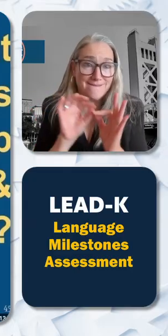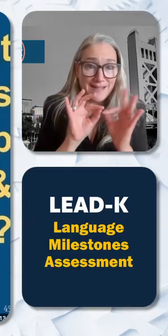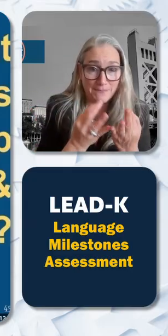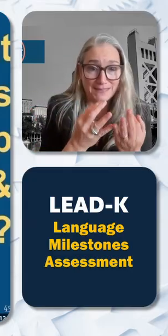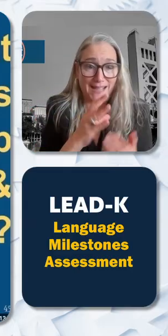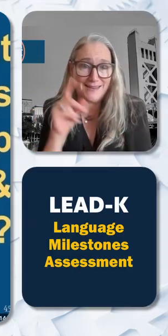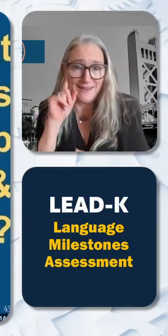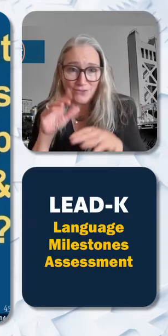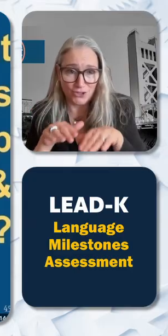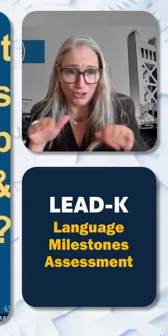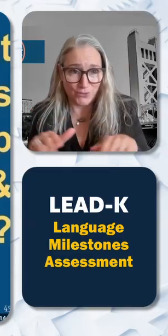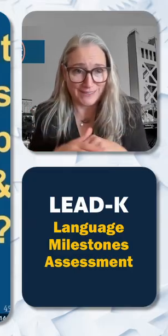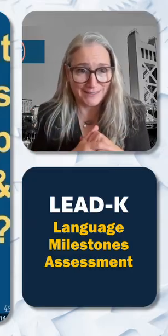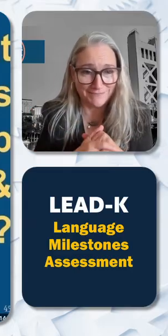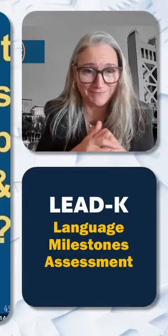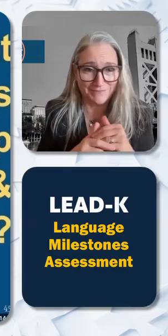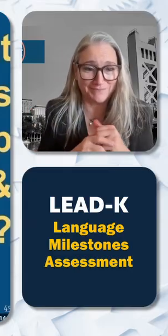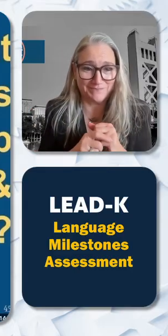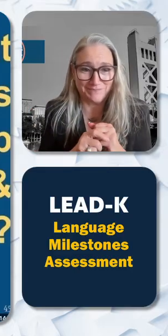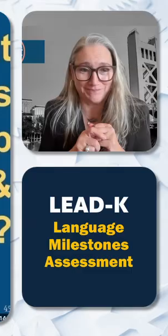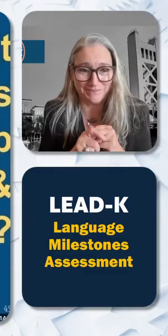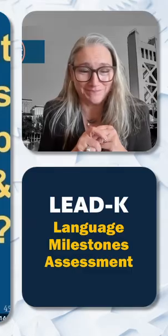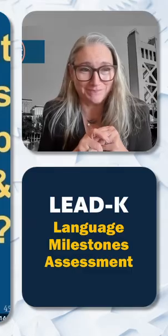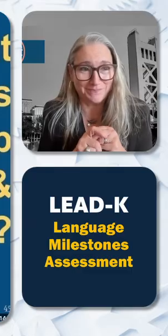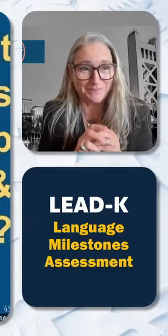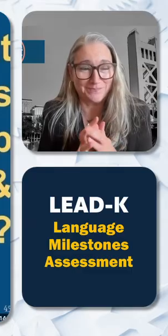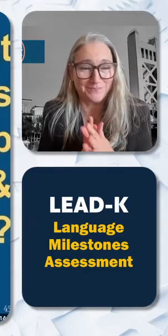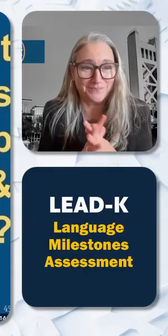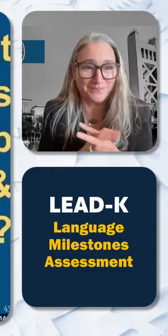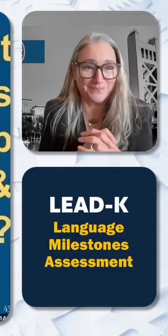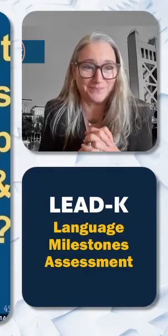So, next question here. What resources help families and deaf children?